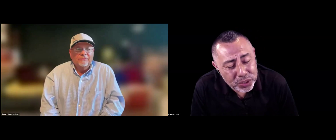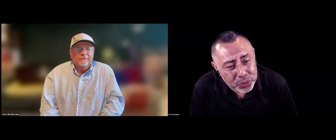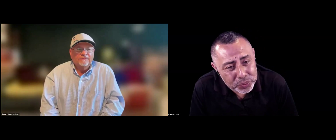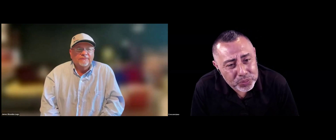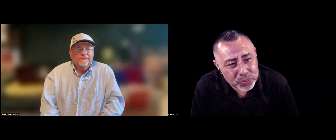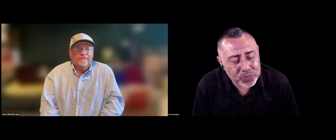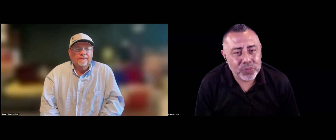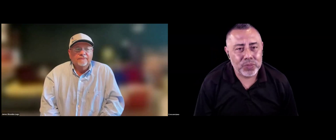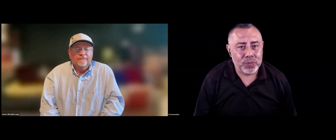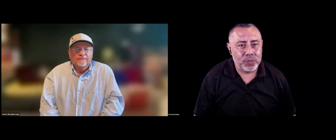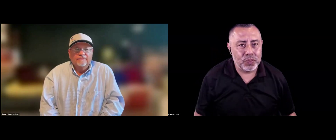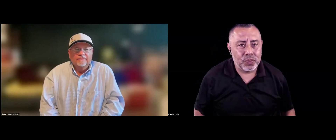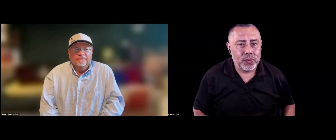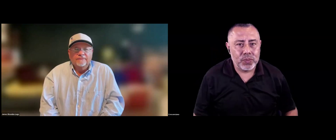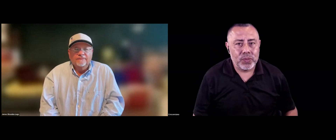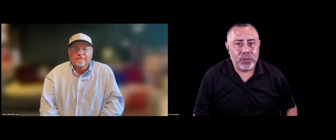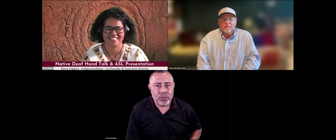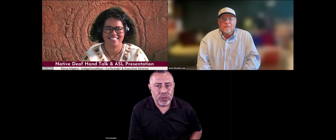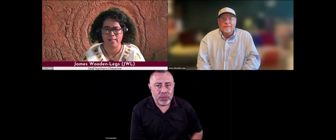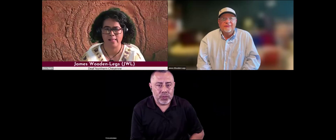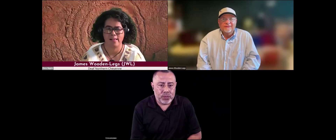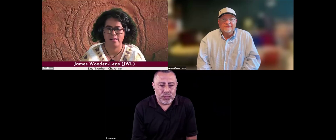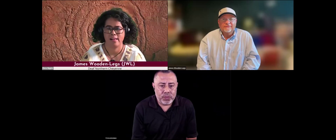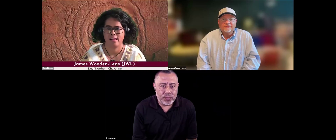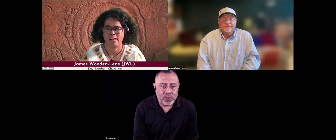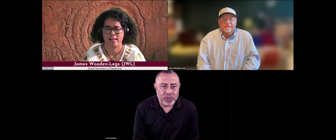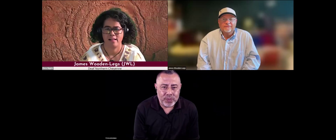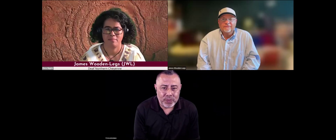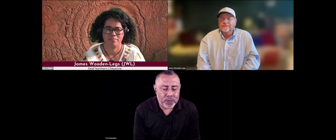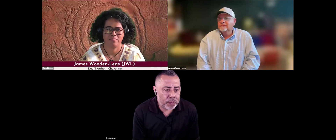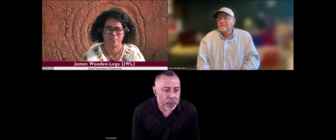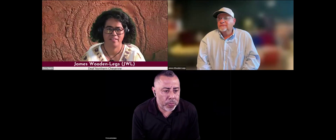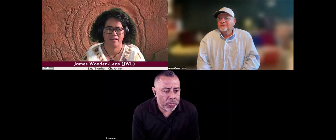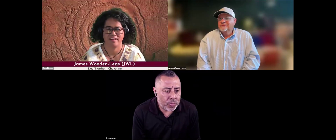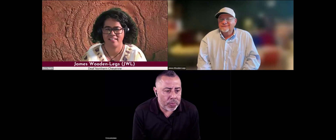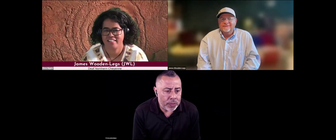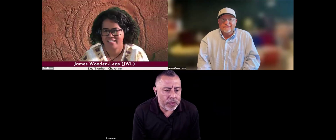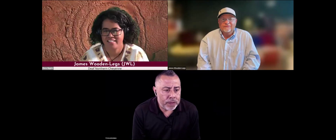Thank you.